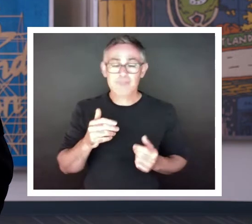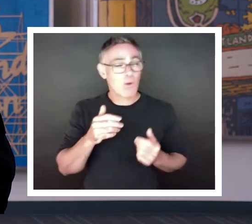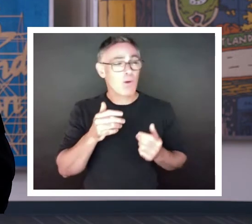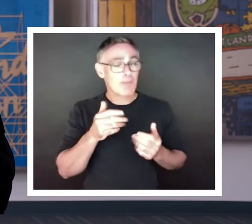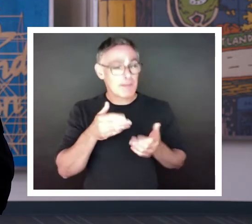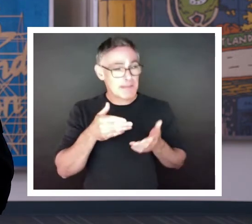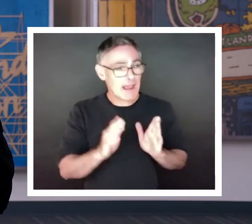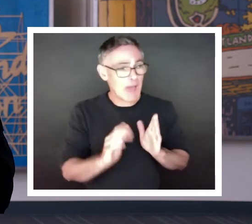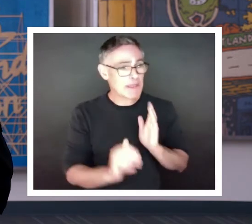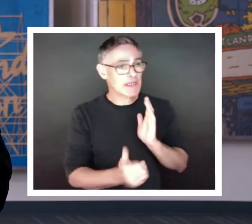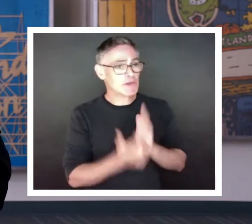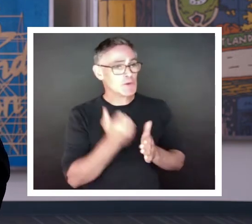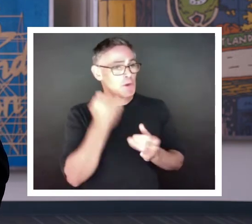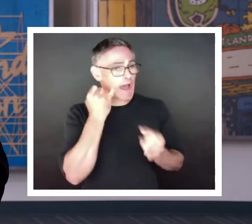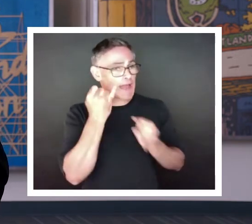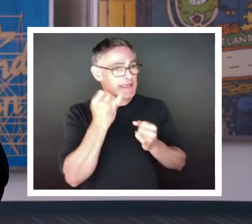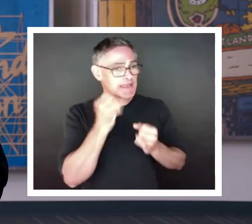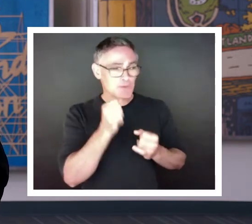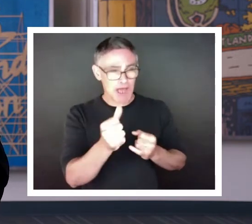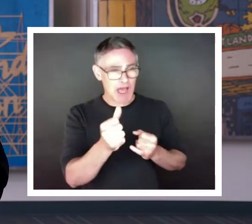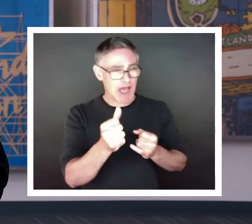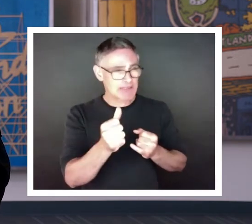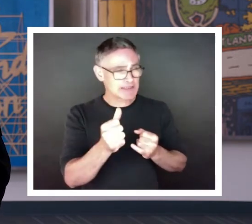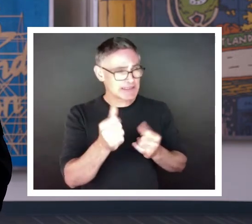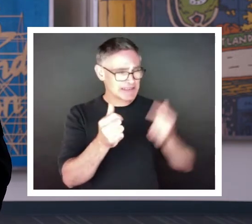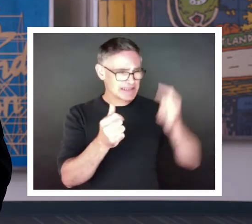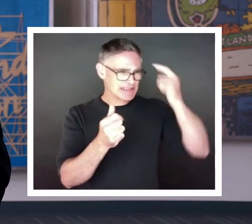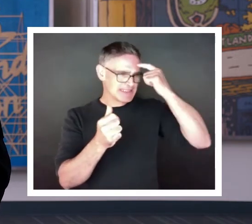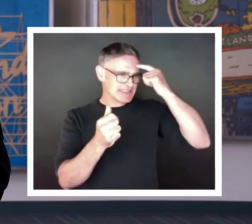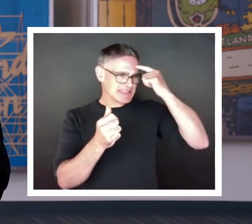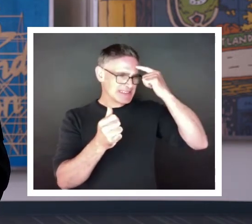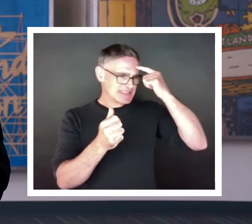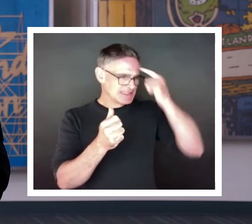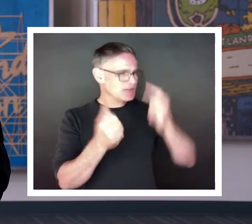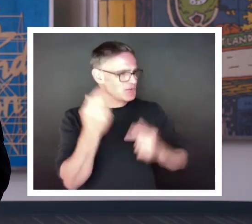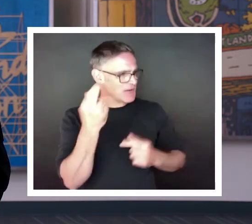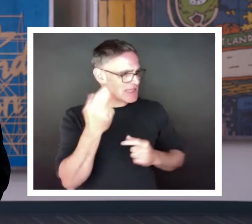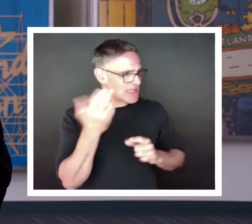As we stand at this precipice, also recognize that there are multiple ways forward.